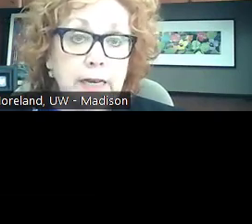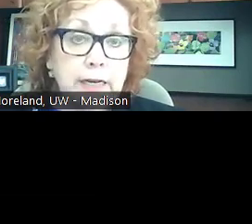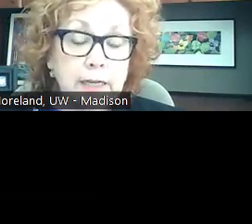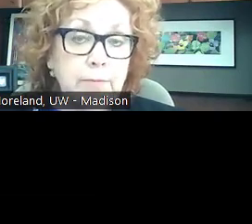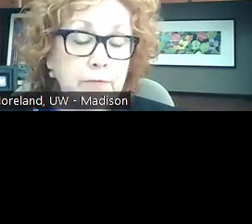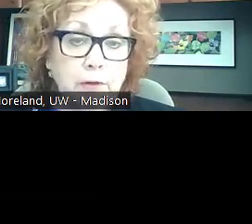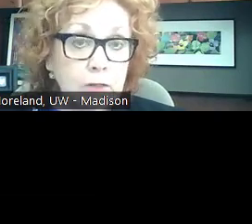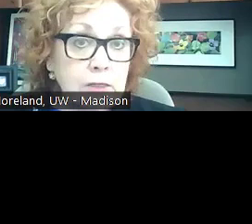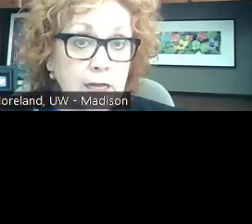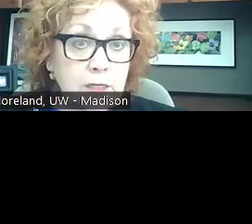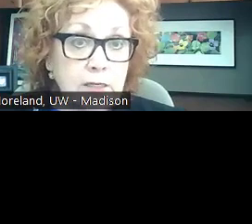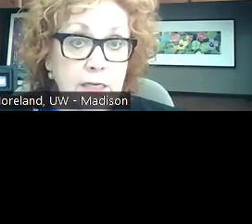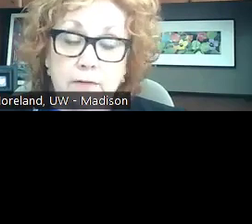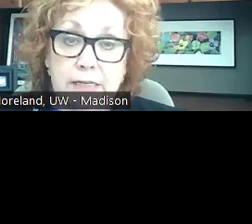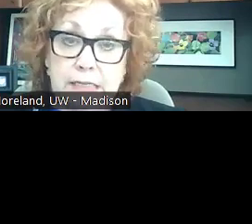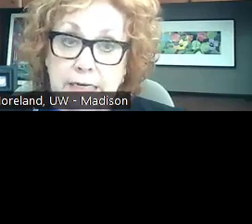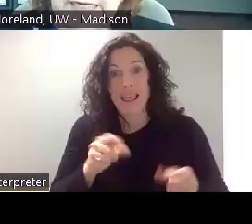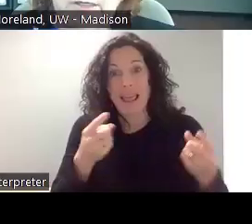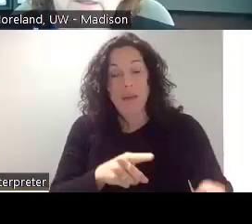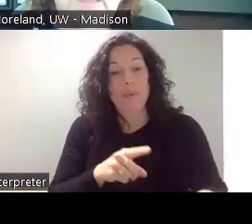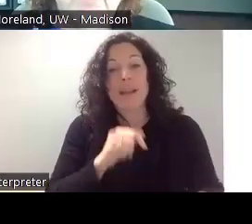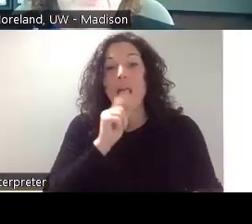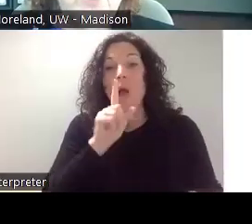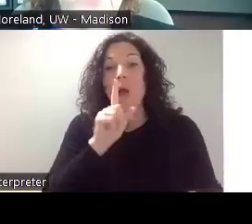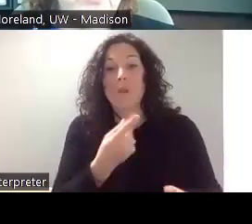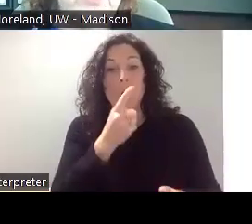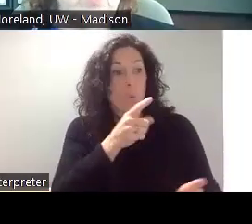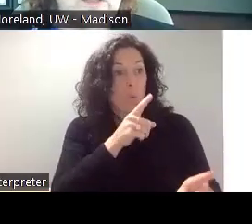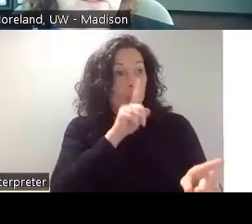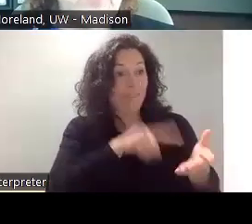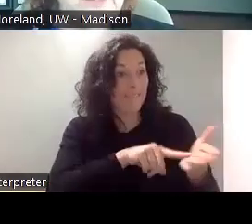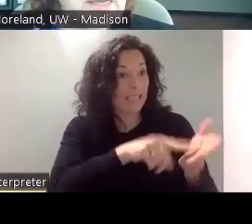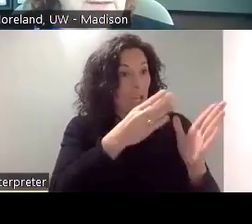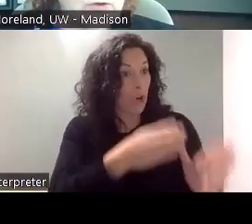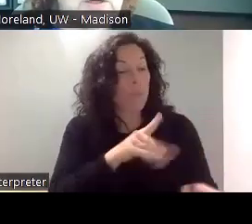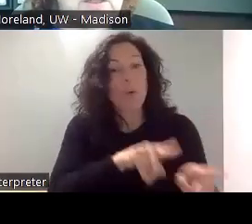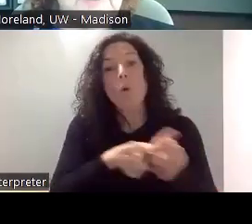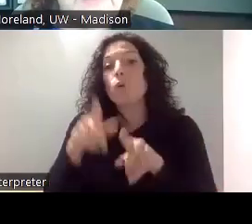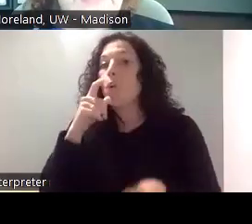that it can befall not just the investigator but those people who work with him or her